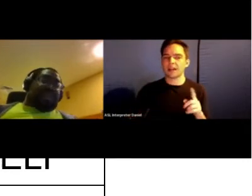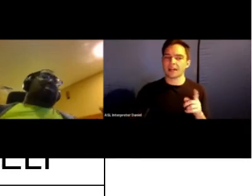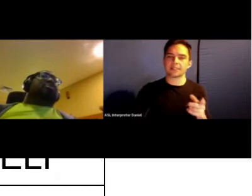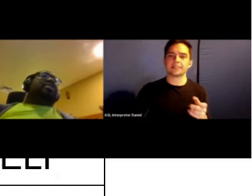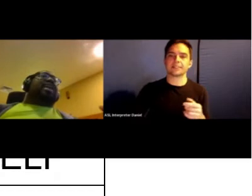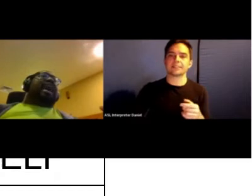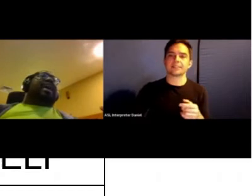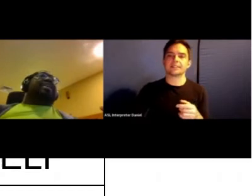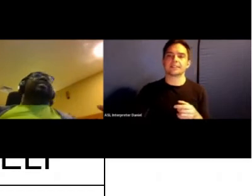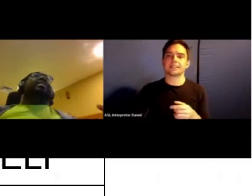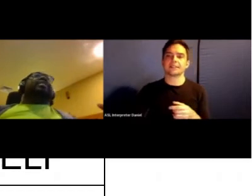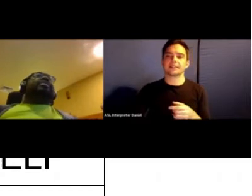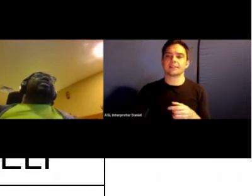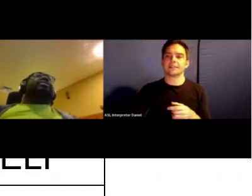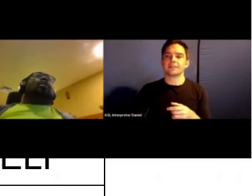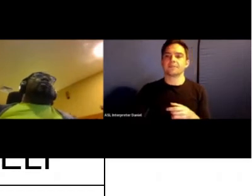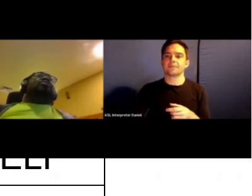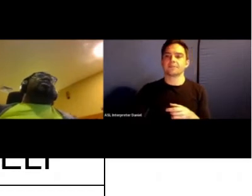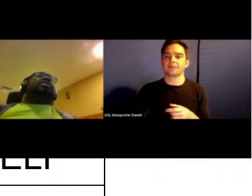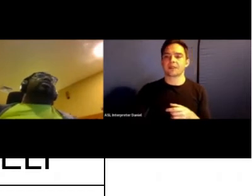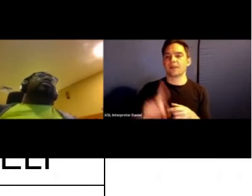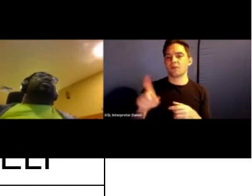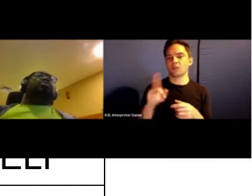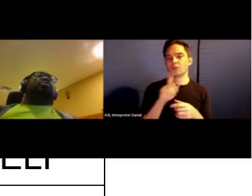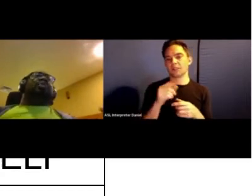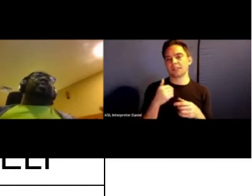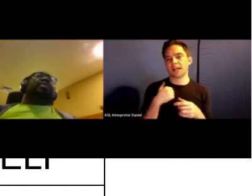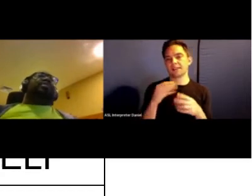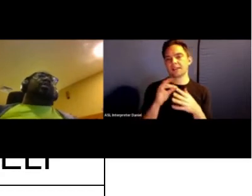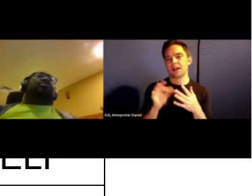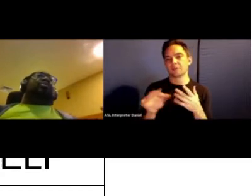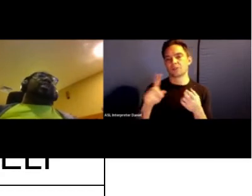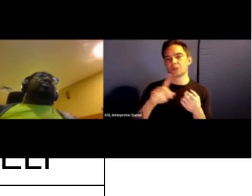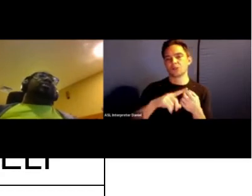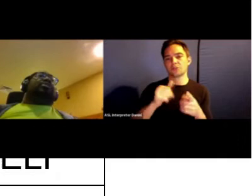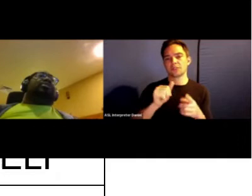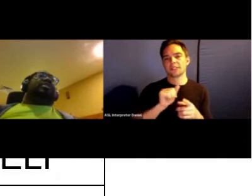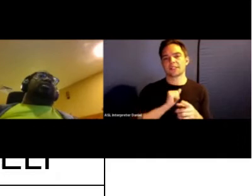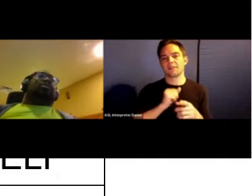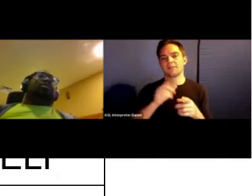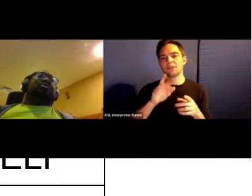I only really had the option to self direct my services in terms